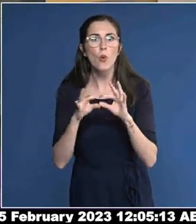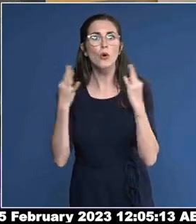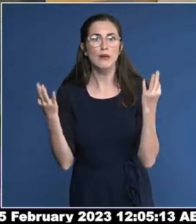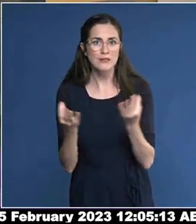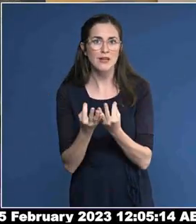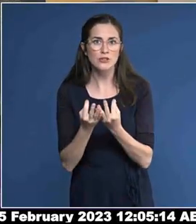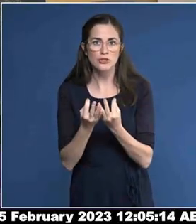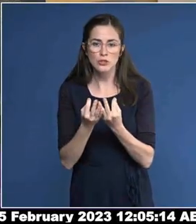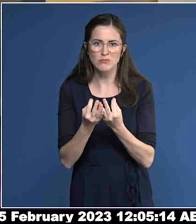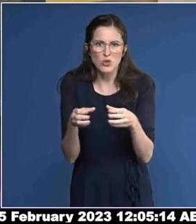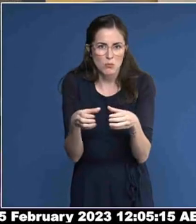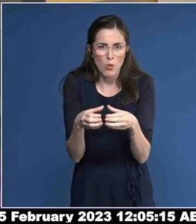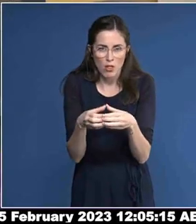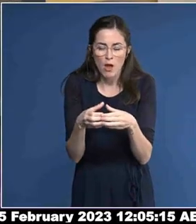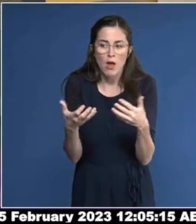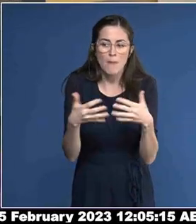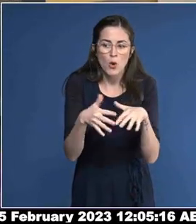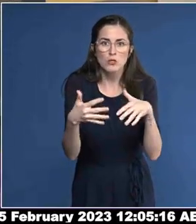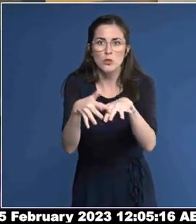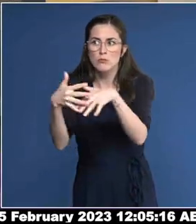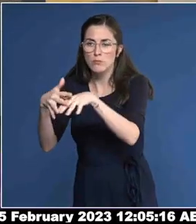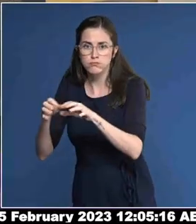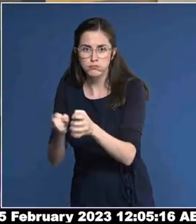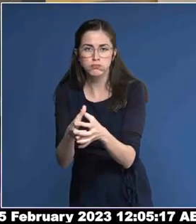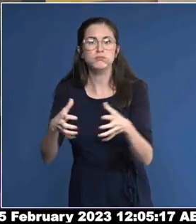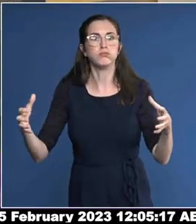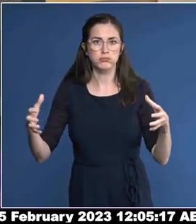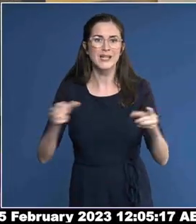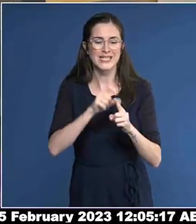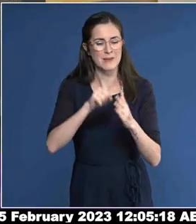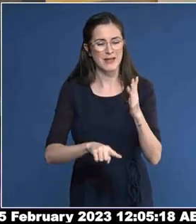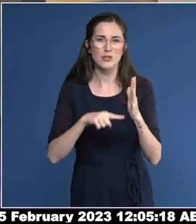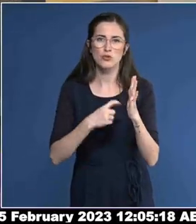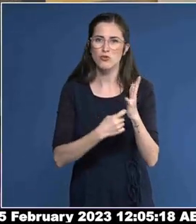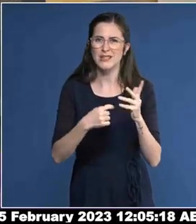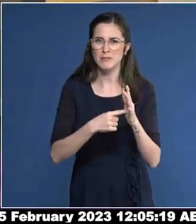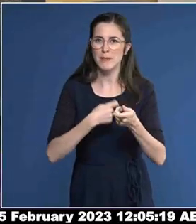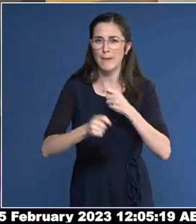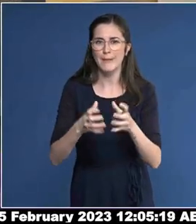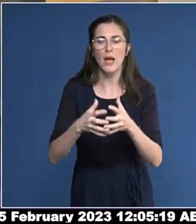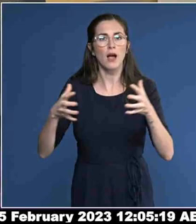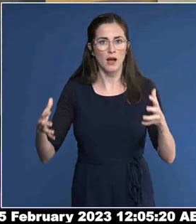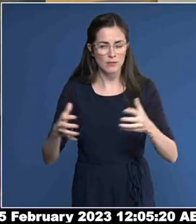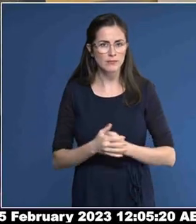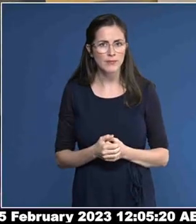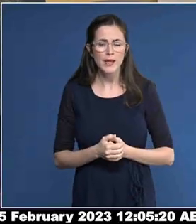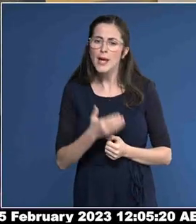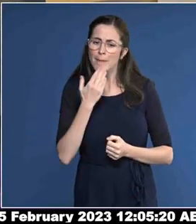large organisation, The Disability Trust. So can I ask you just to tell the Royal Commission a little about the nature of the